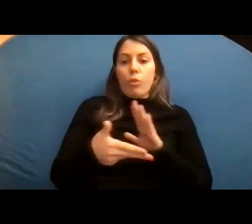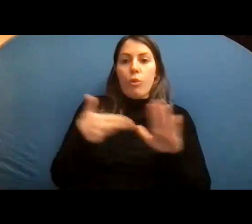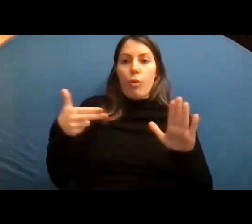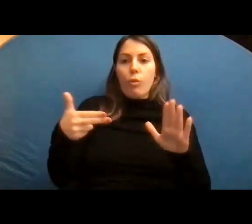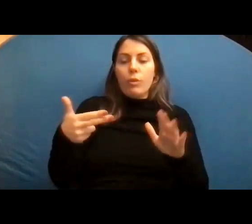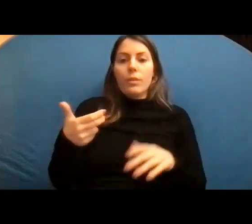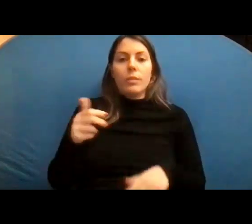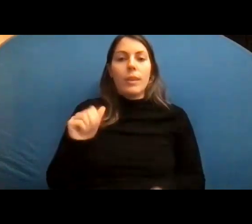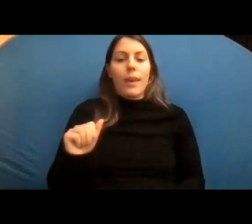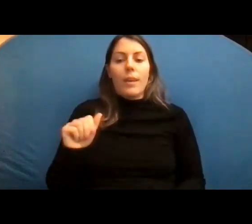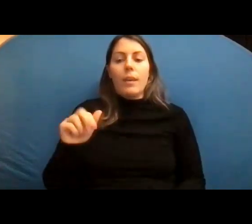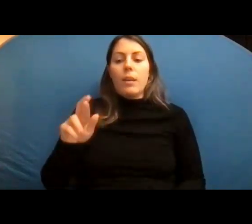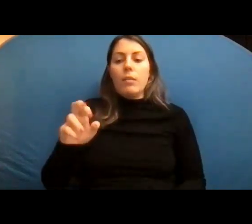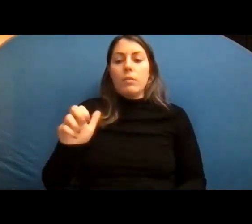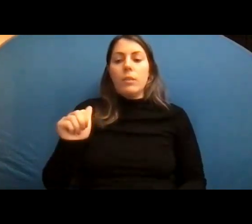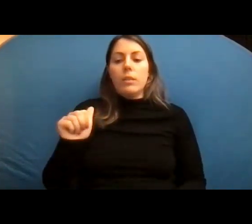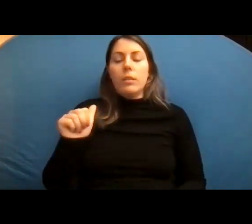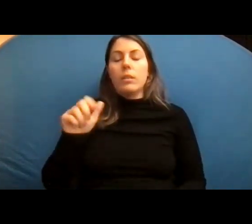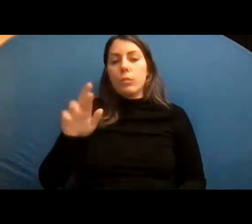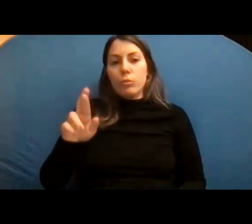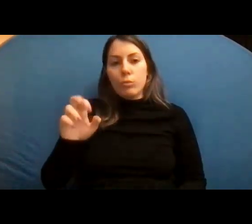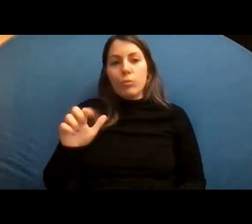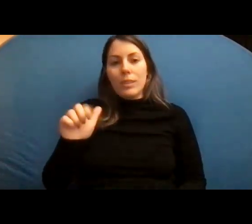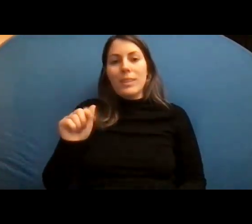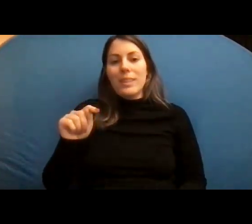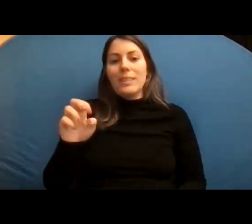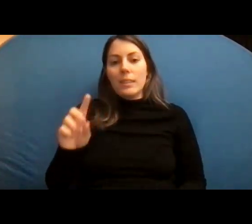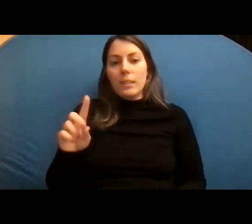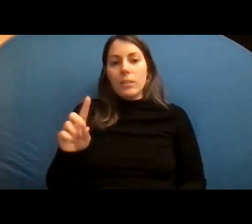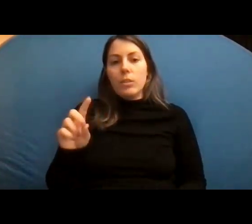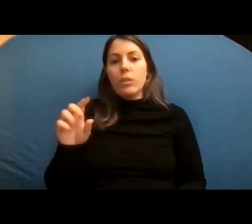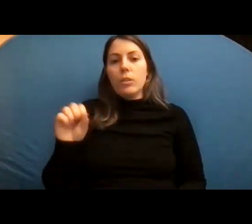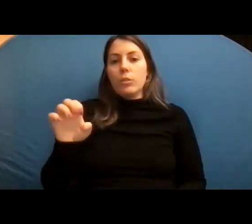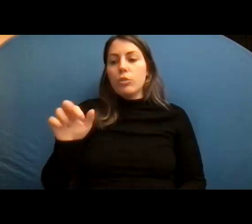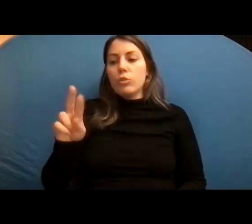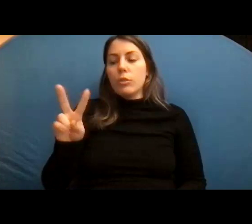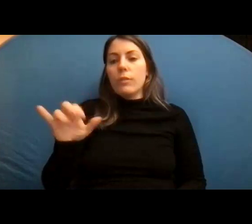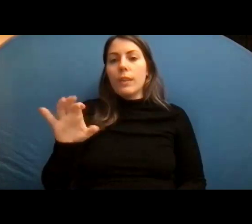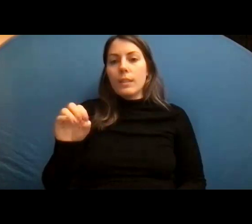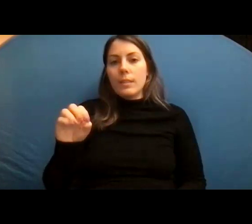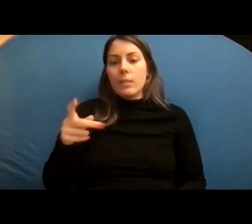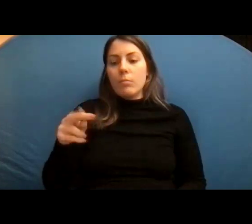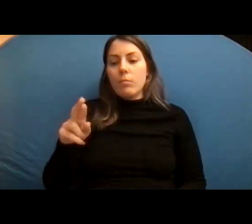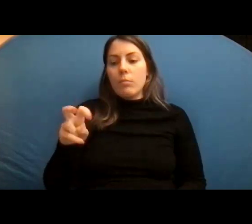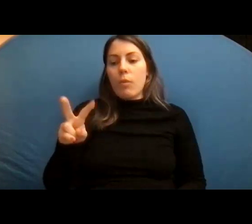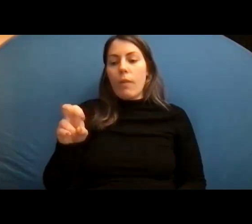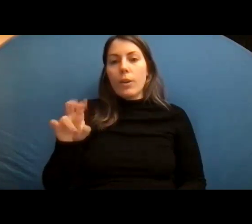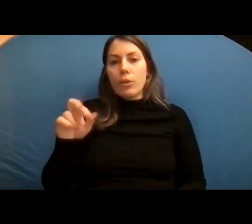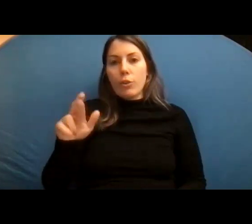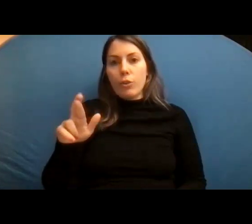hearing, deafblind, those interpreters are labeled what's interpreters for family members who are attending school-sponsored events of that kind. Okay? For those students who are